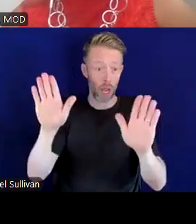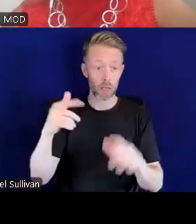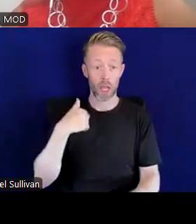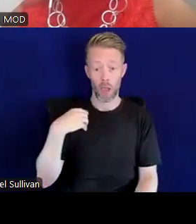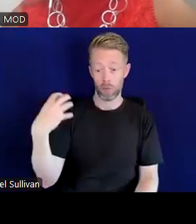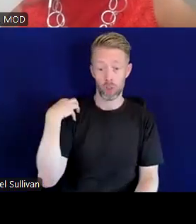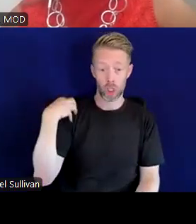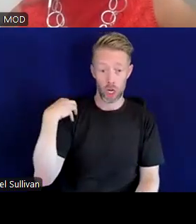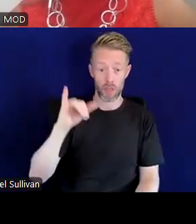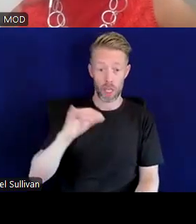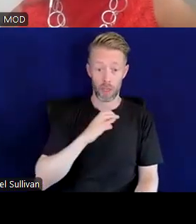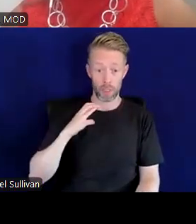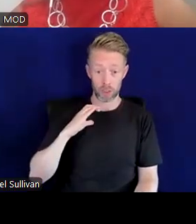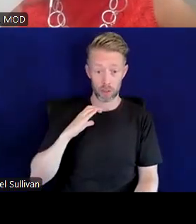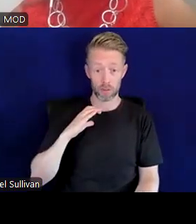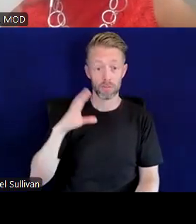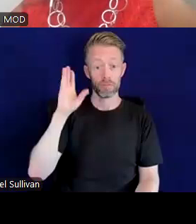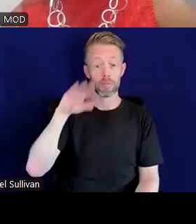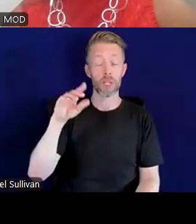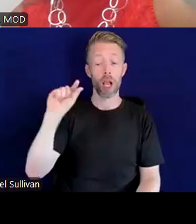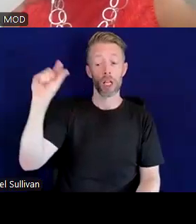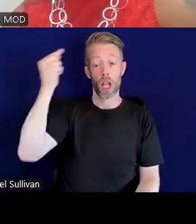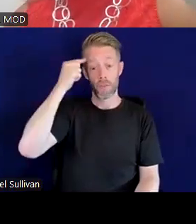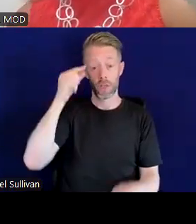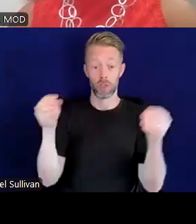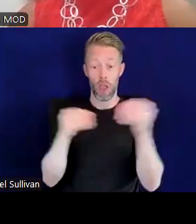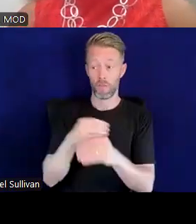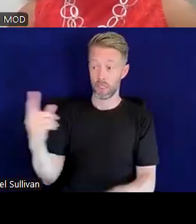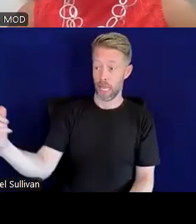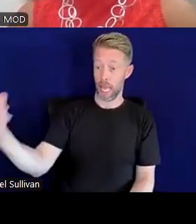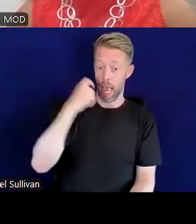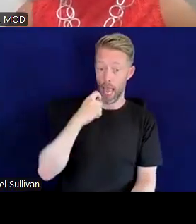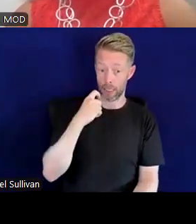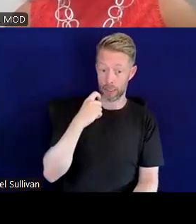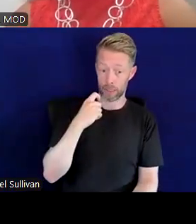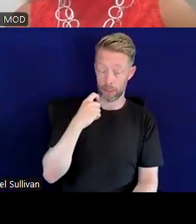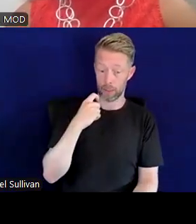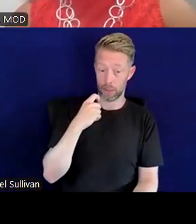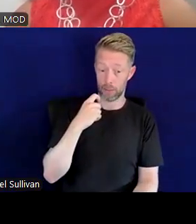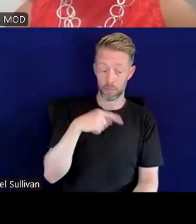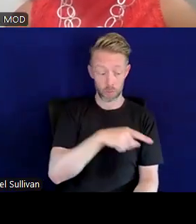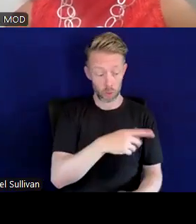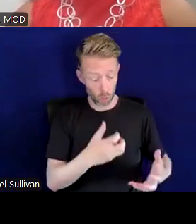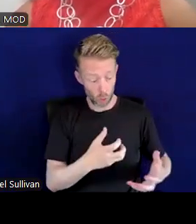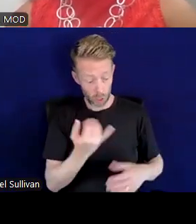of the commission that when the Governor office asked me, do I want a position in the